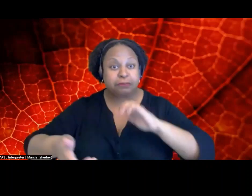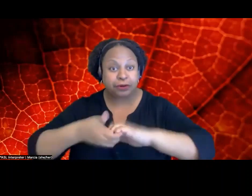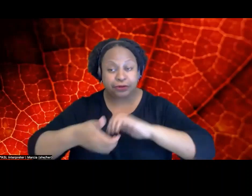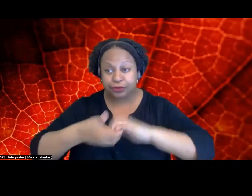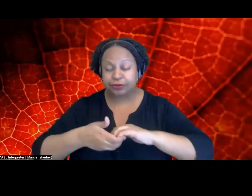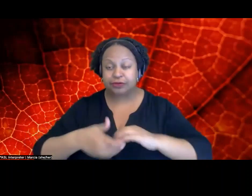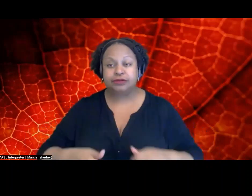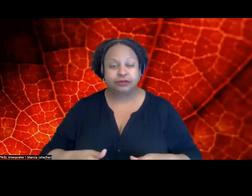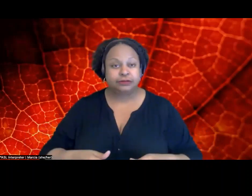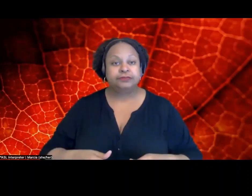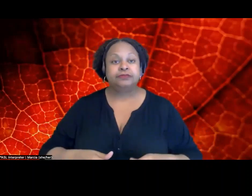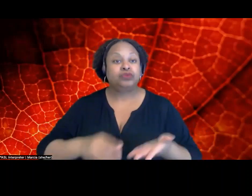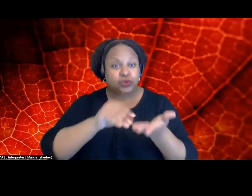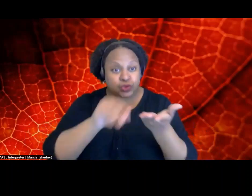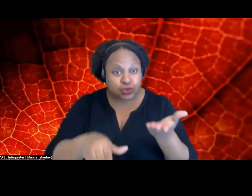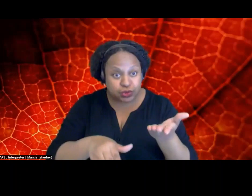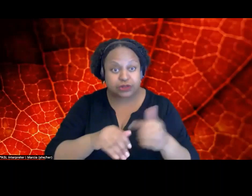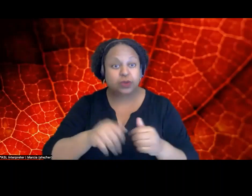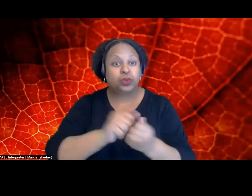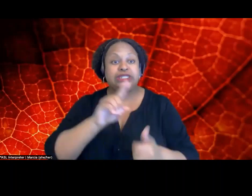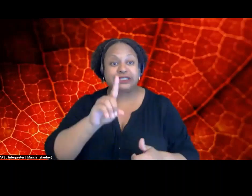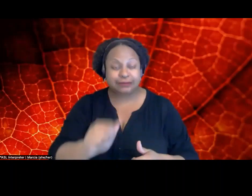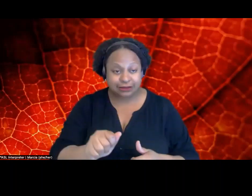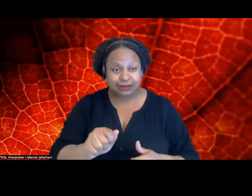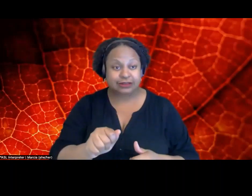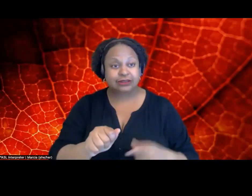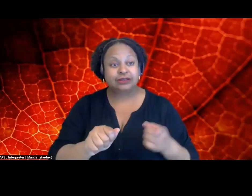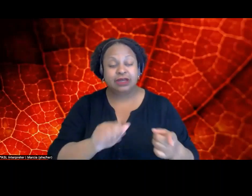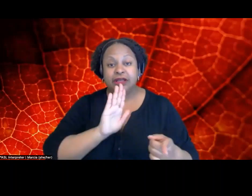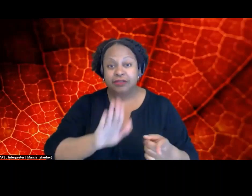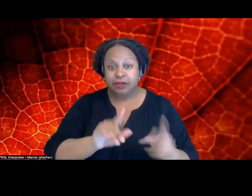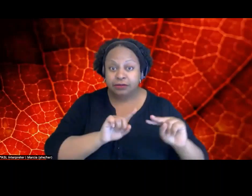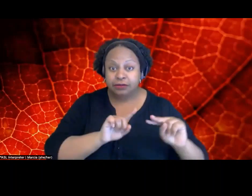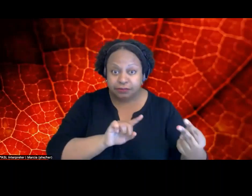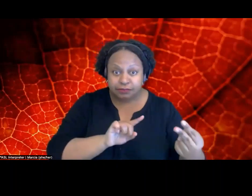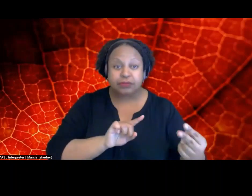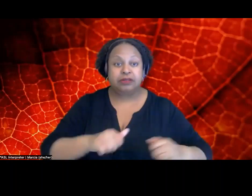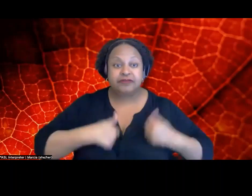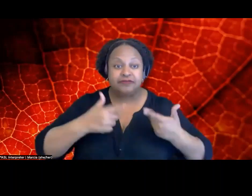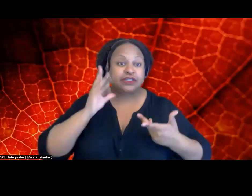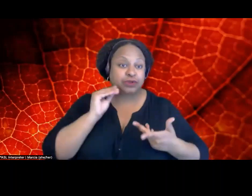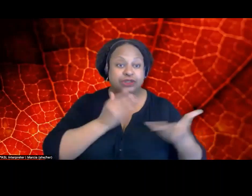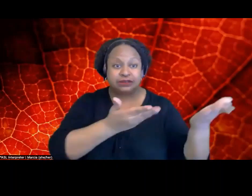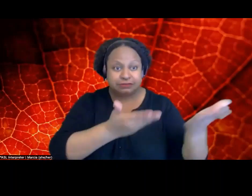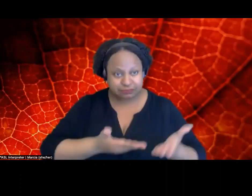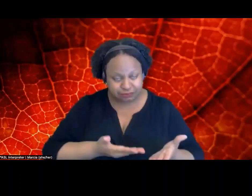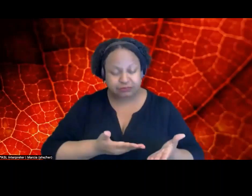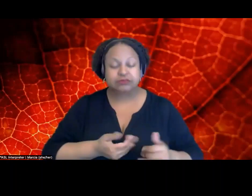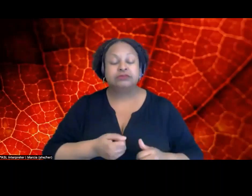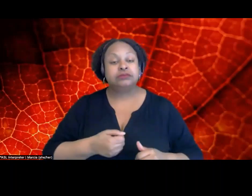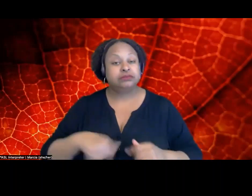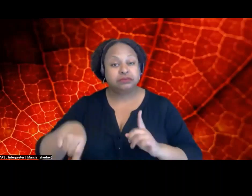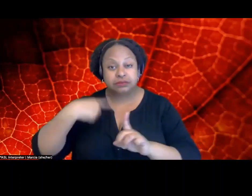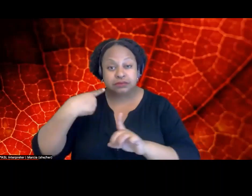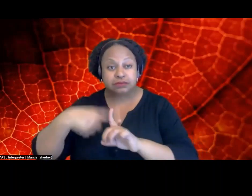our students with disabilities who brought their lived experiences, and also all of you,